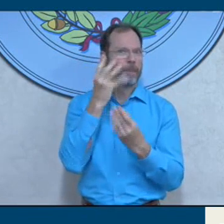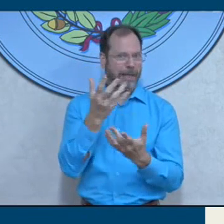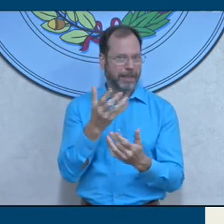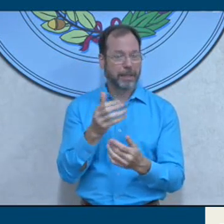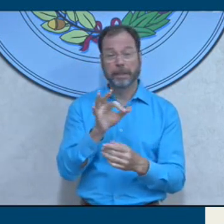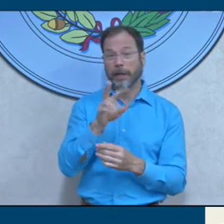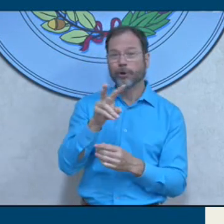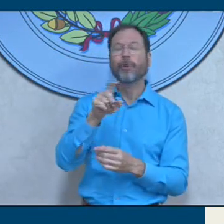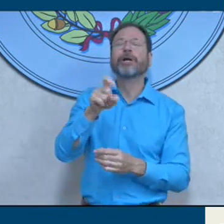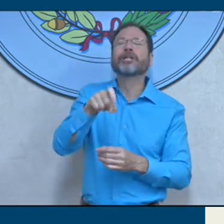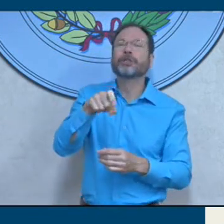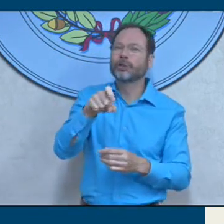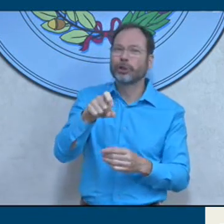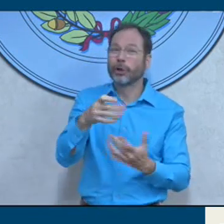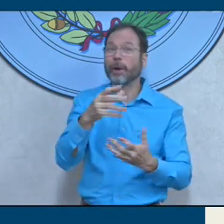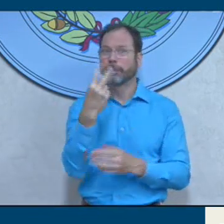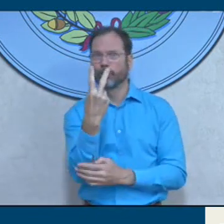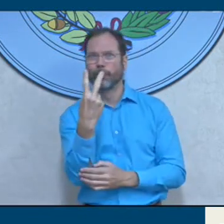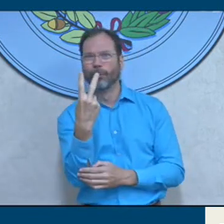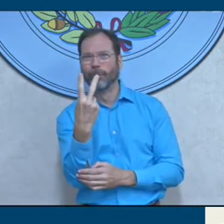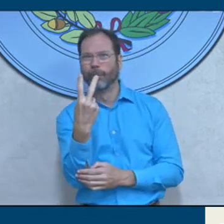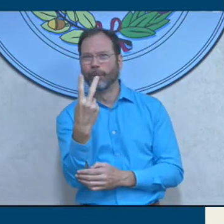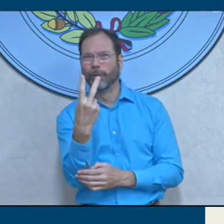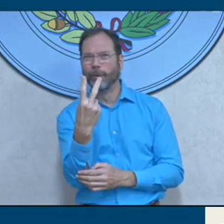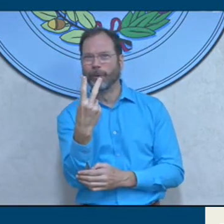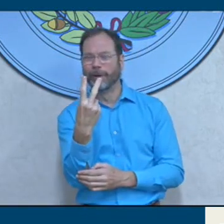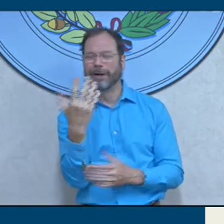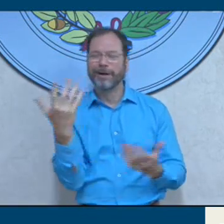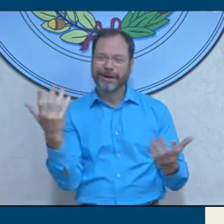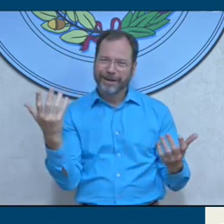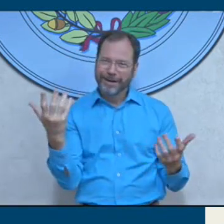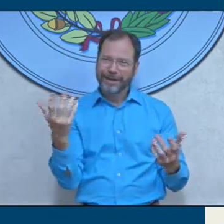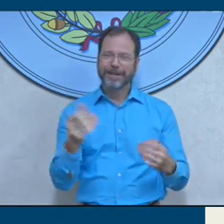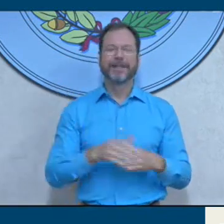INTO IT AND WE FOUND THAT THERE WAS A DAY TO AIR AS